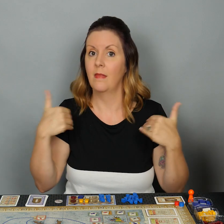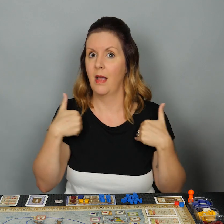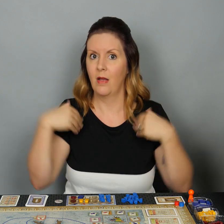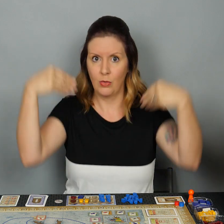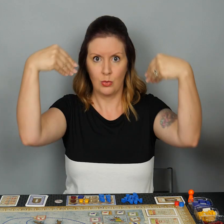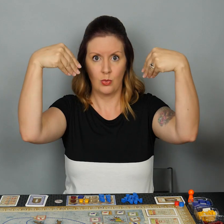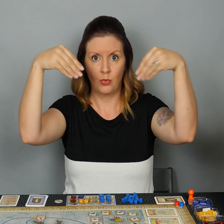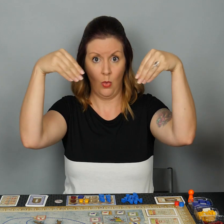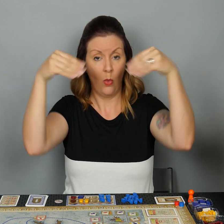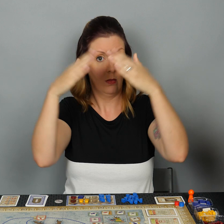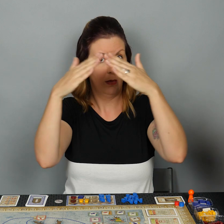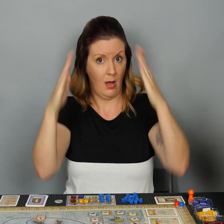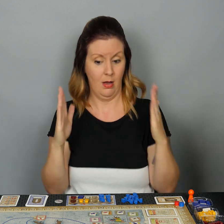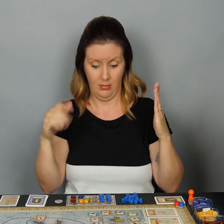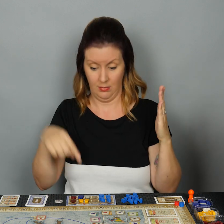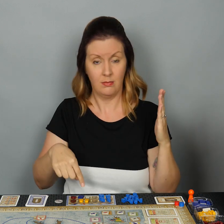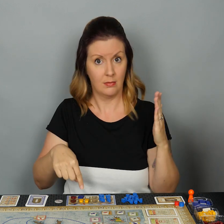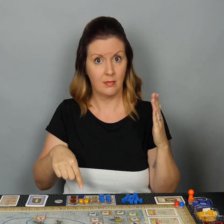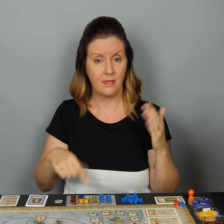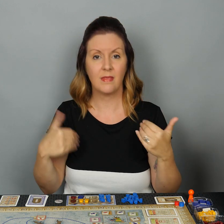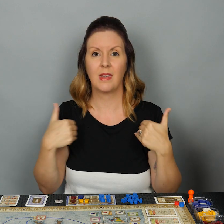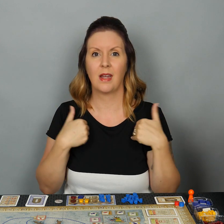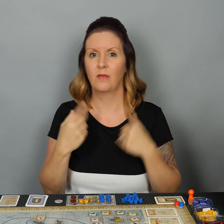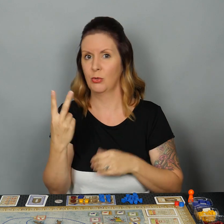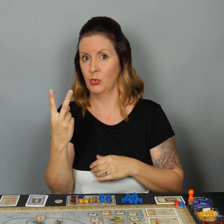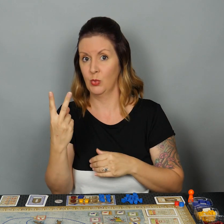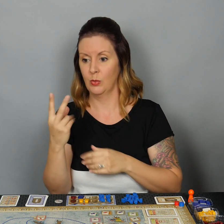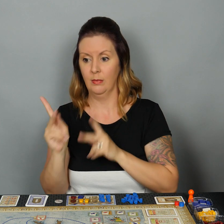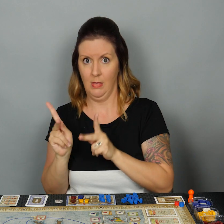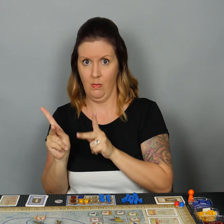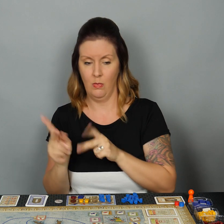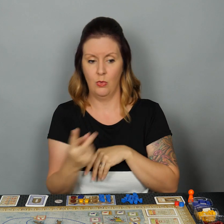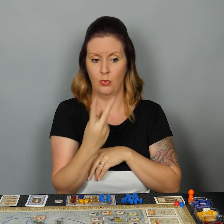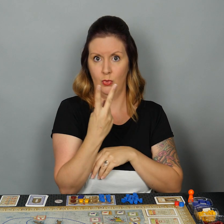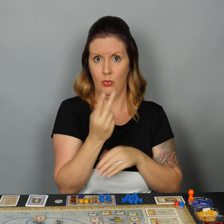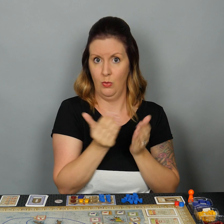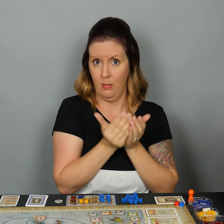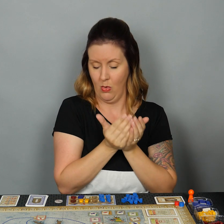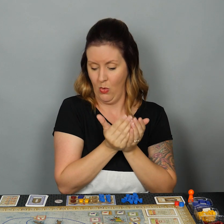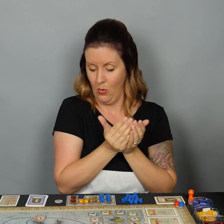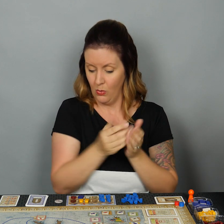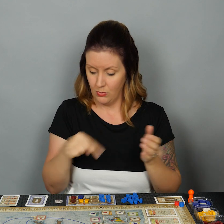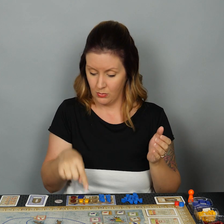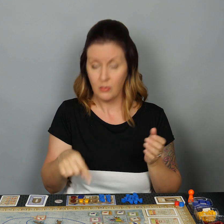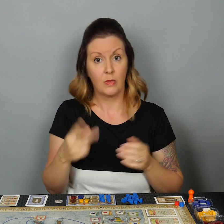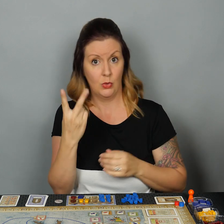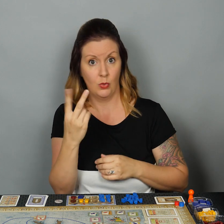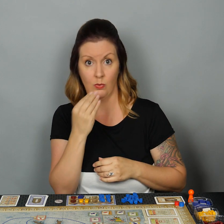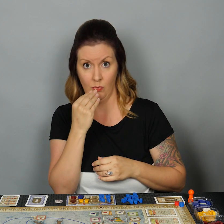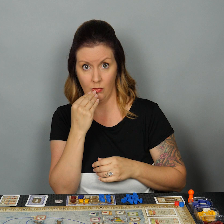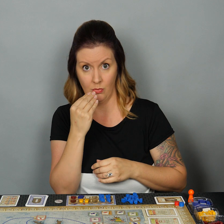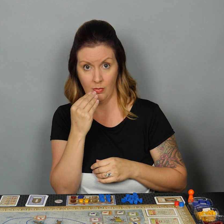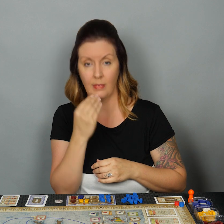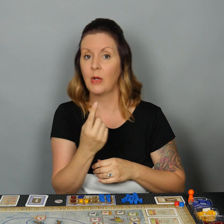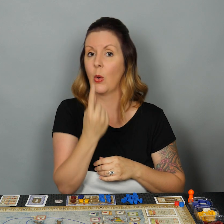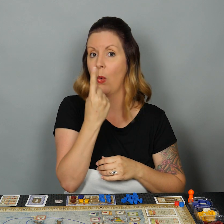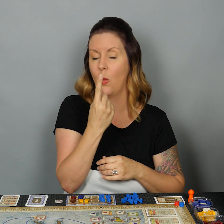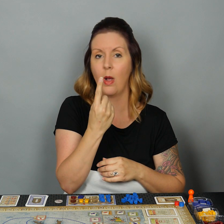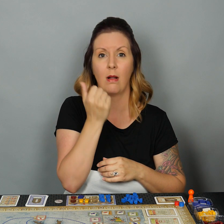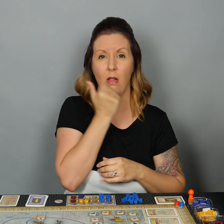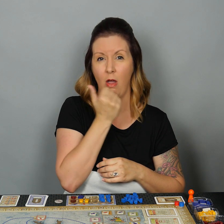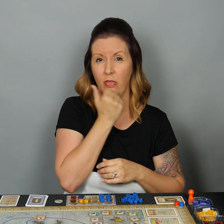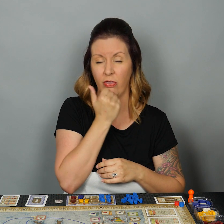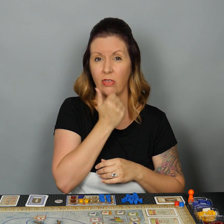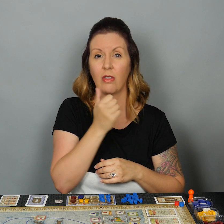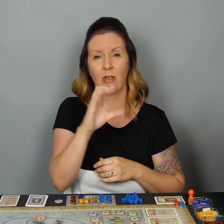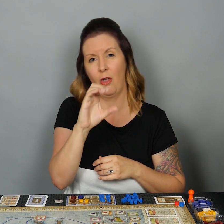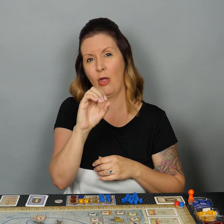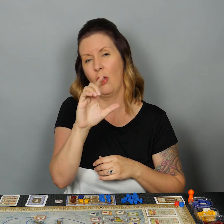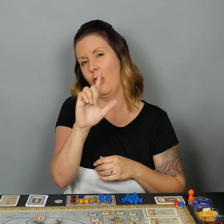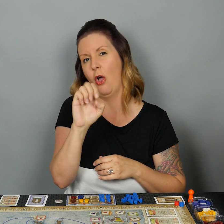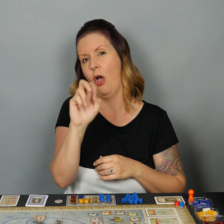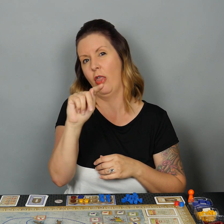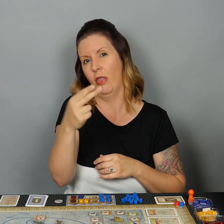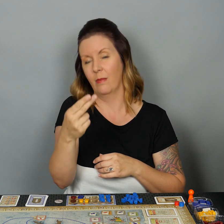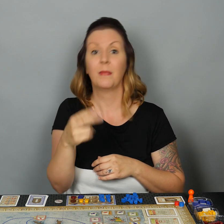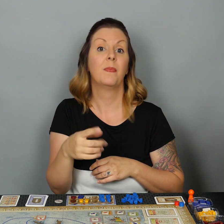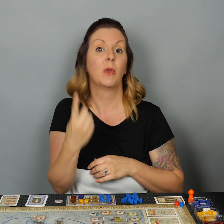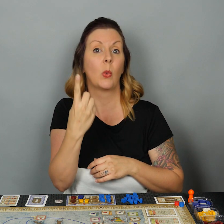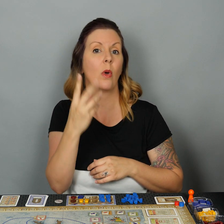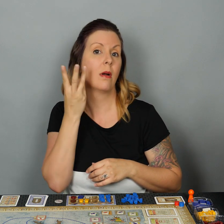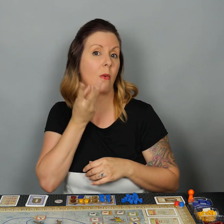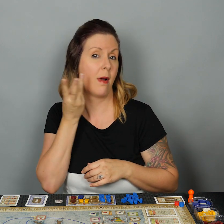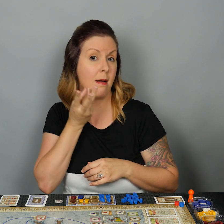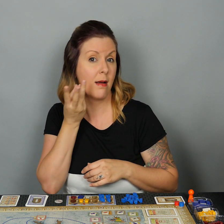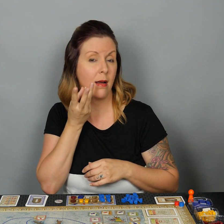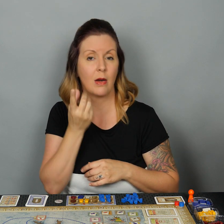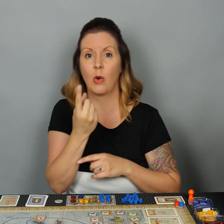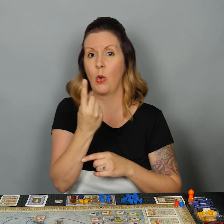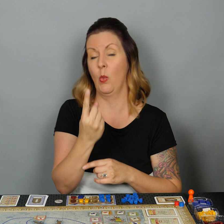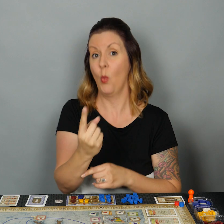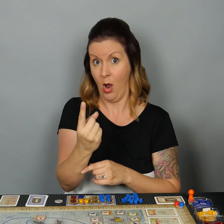Each player gets a store house that has 2 people, 2 boats, 2 food, 1 cloth, 1 wine,